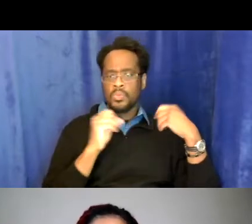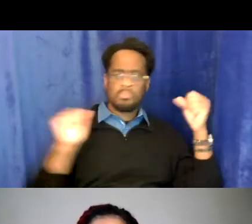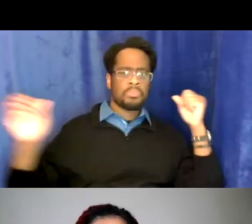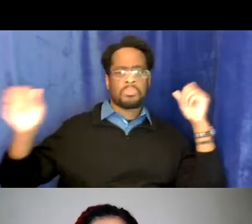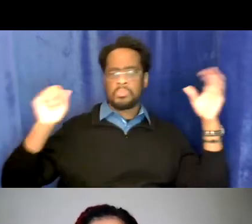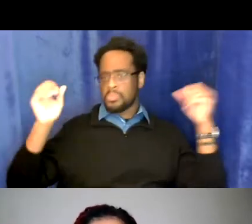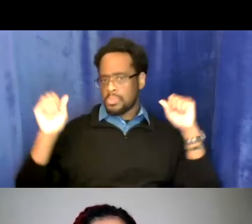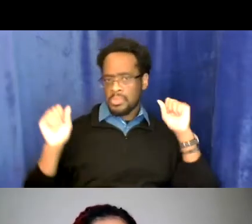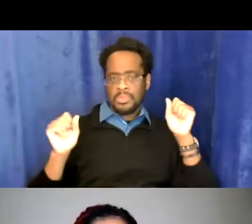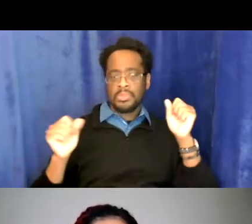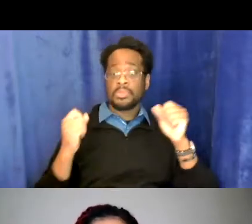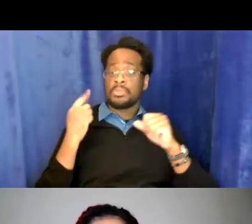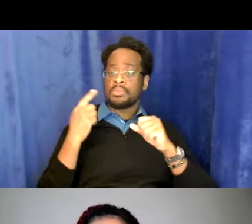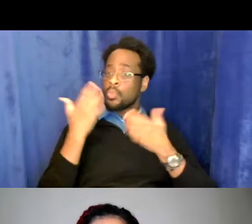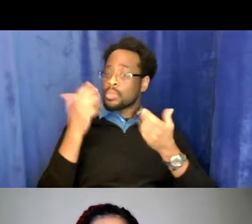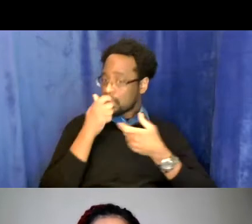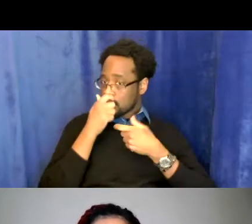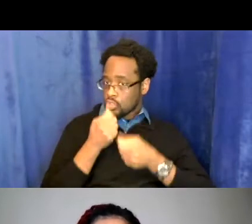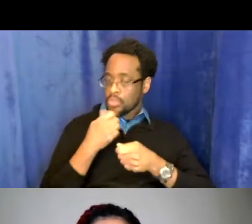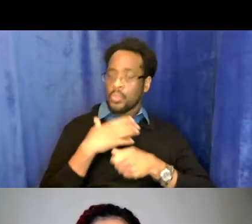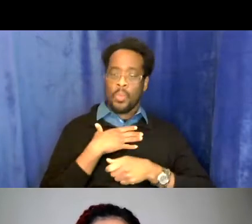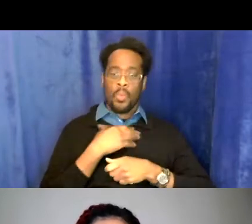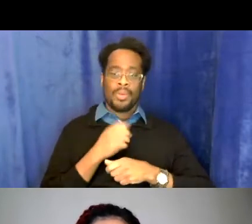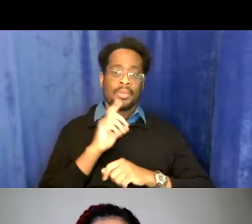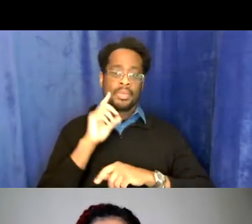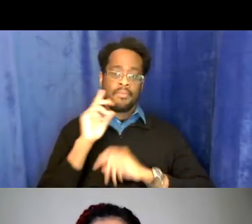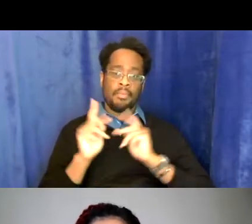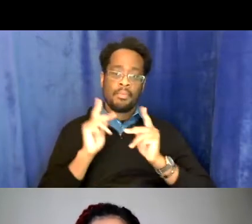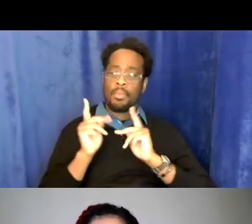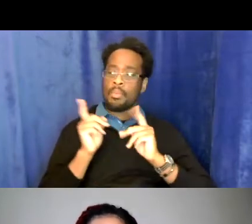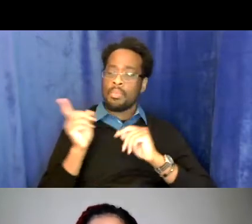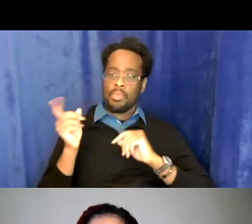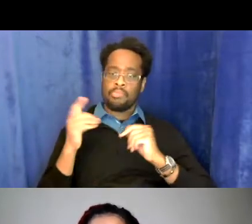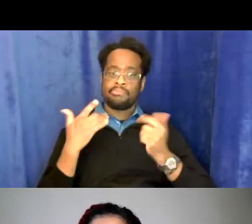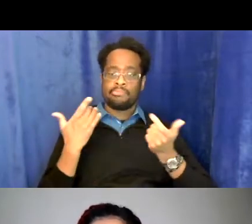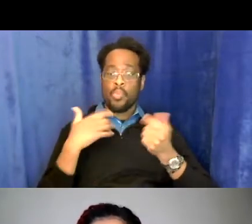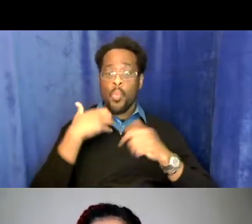much larger regardless of age just a lot more expression expressive. However, white deaf people